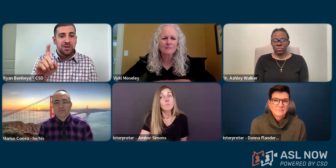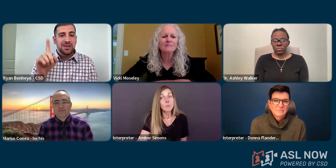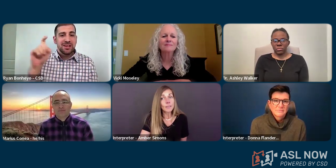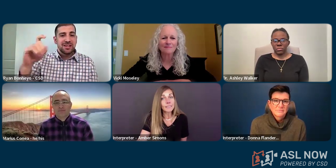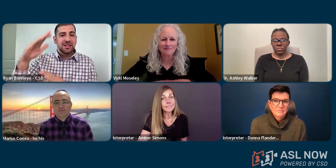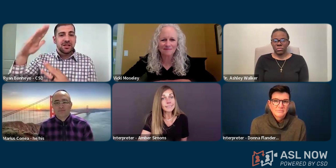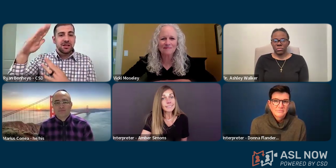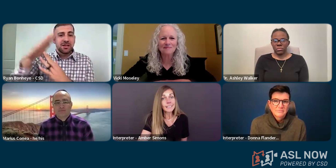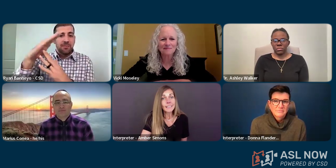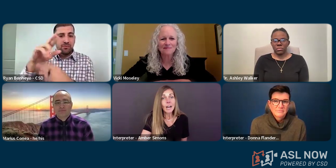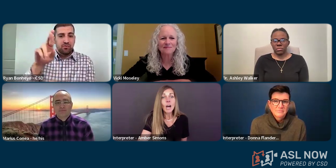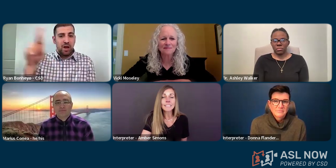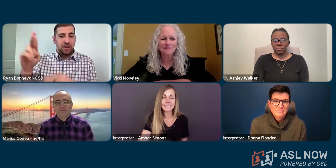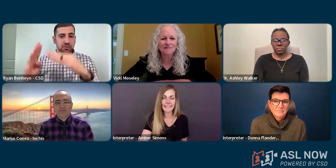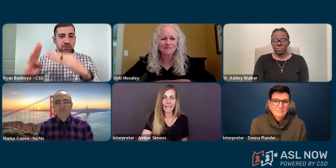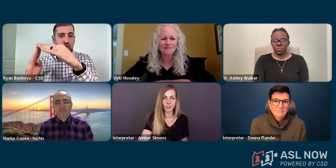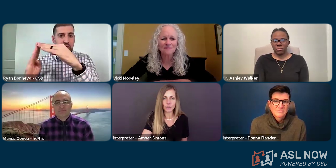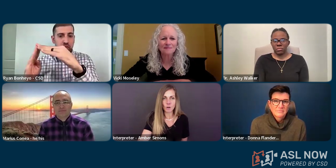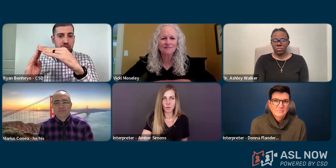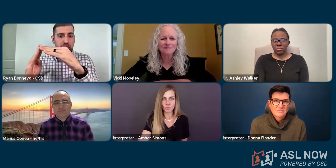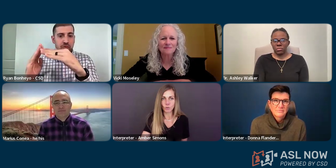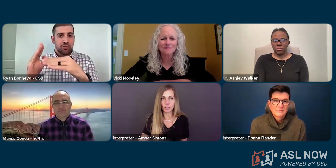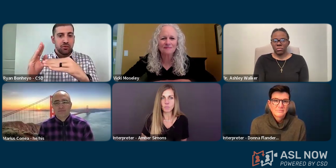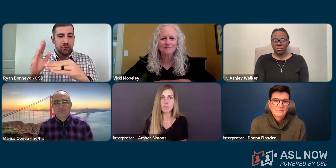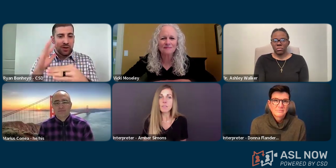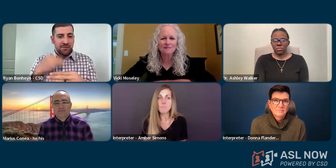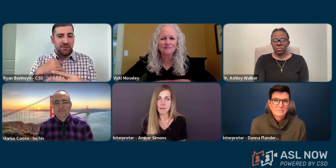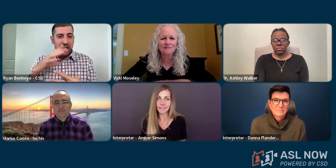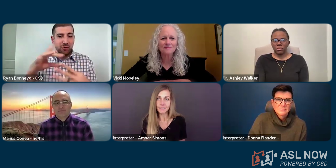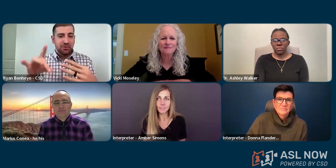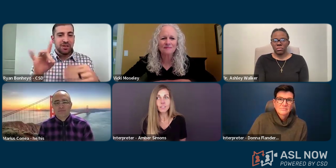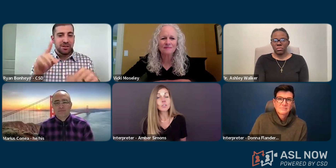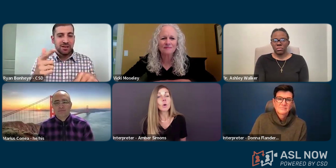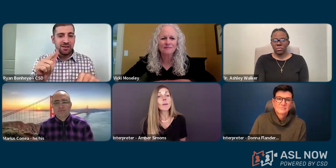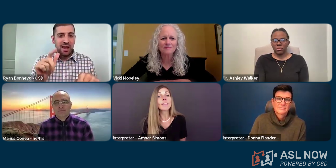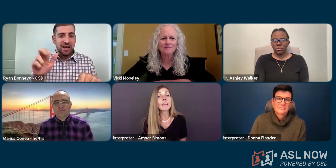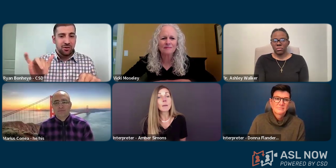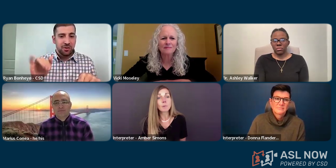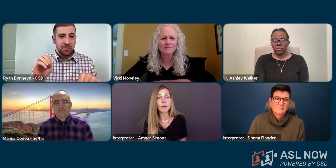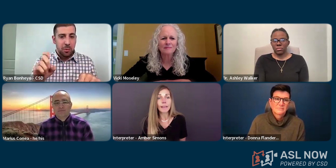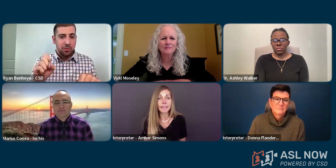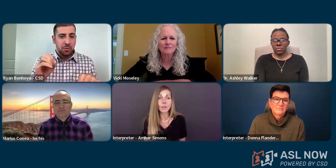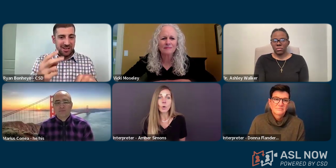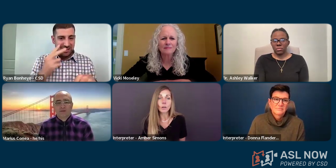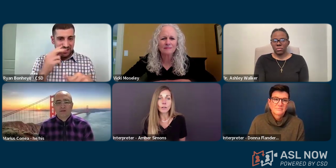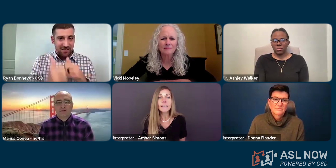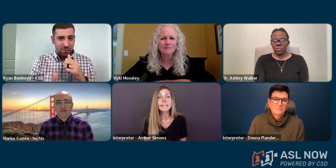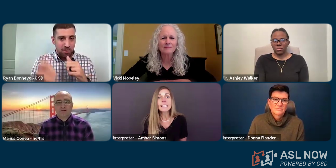Viewing this on gallery mode is going to be the best. So in the upper right hand corner,